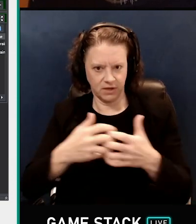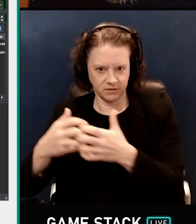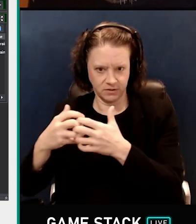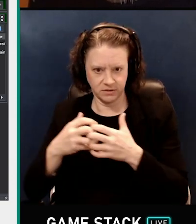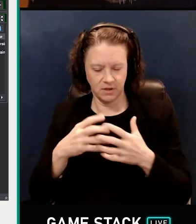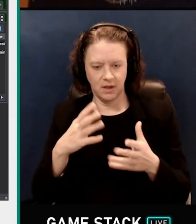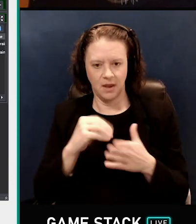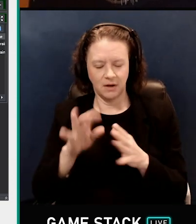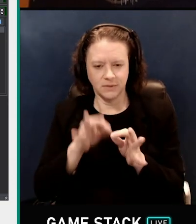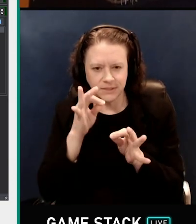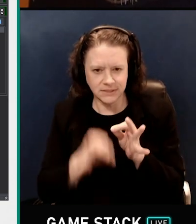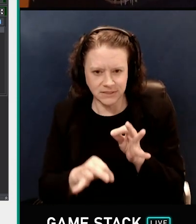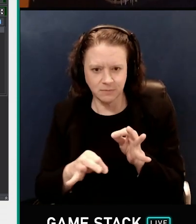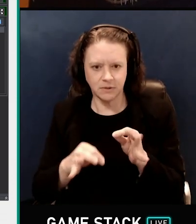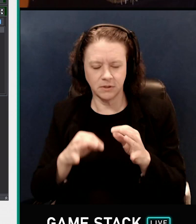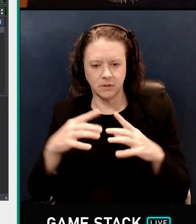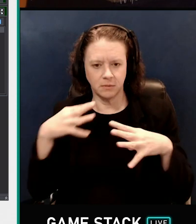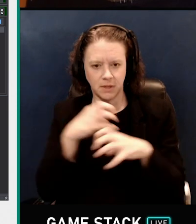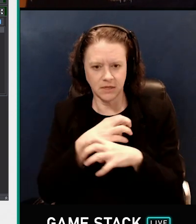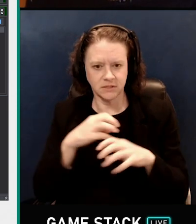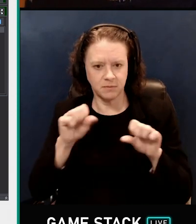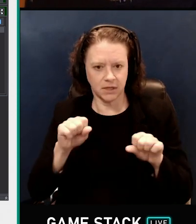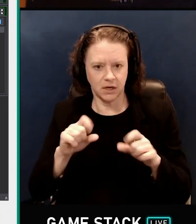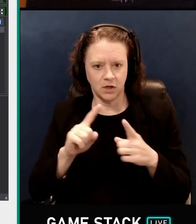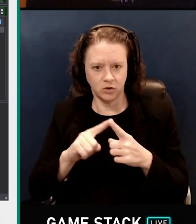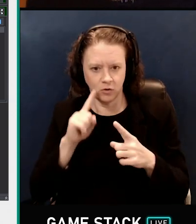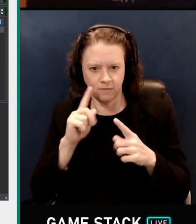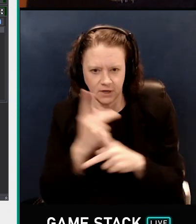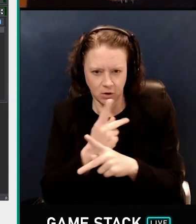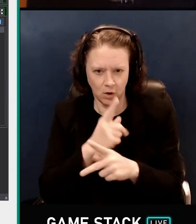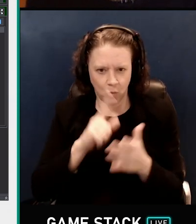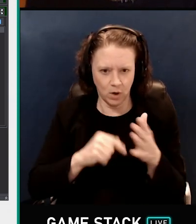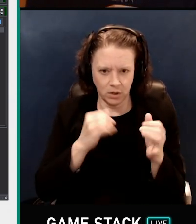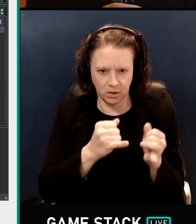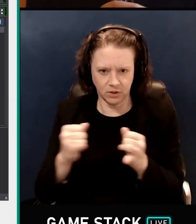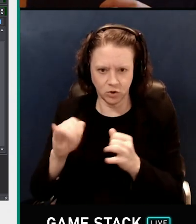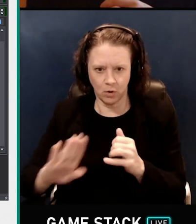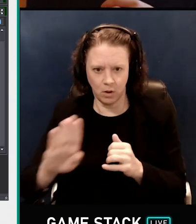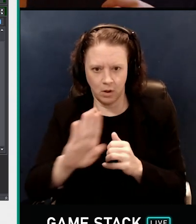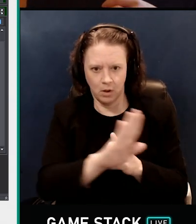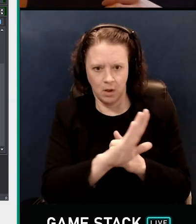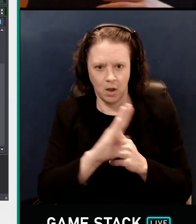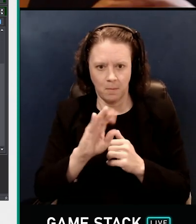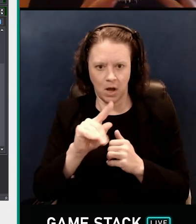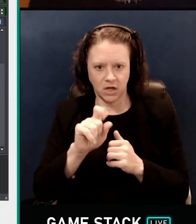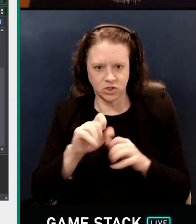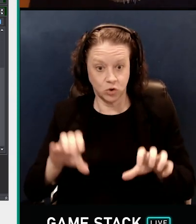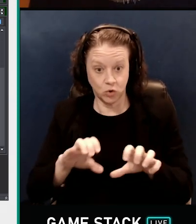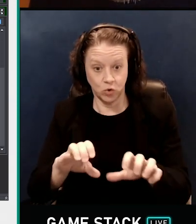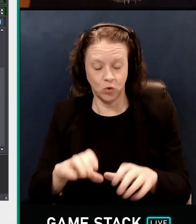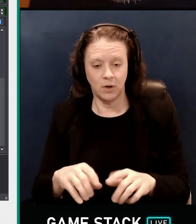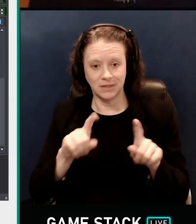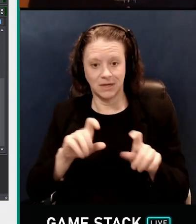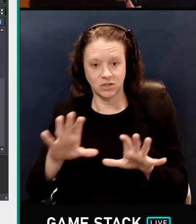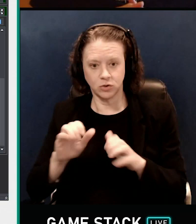to control what the individual bots do. Testers can launch. And as a specific quality pass on,